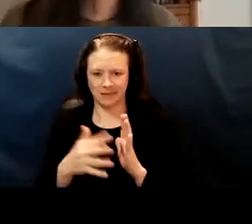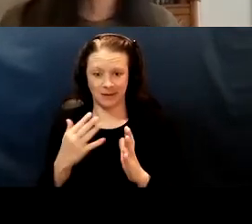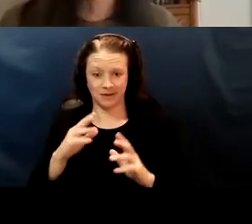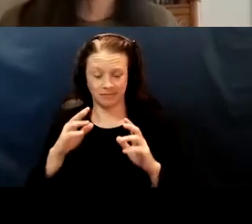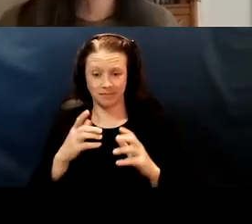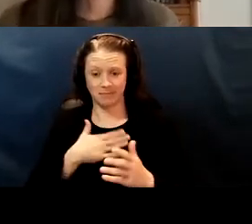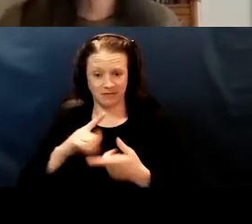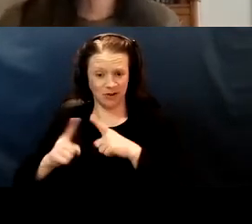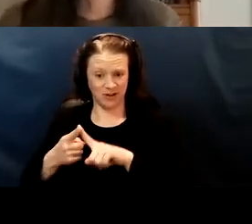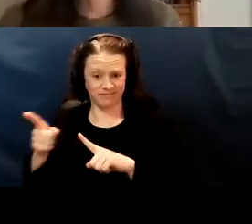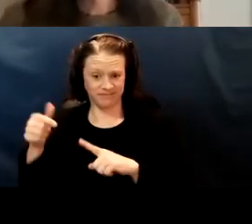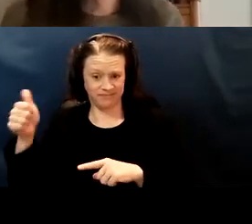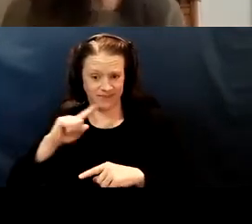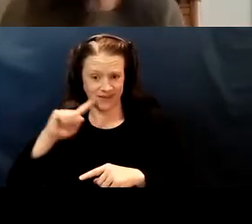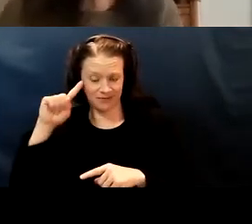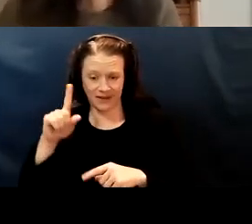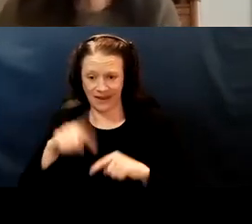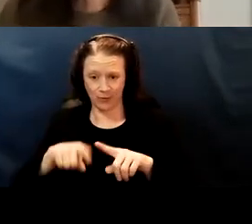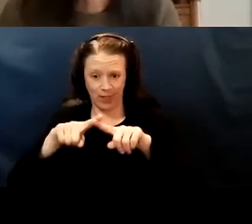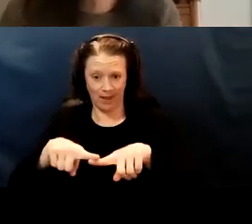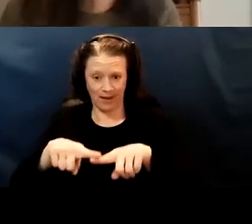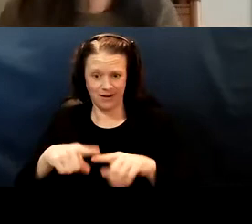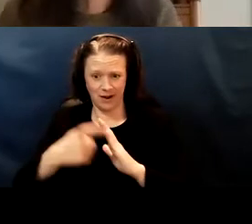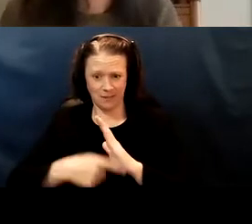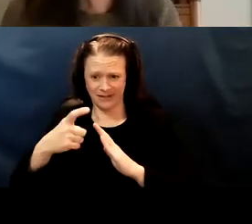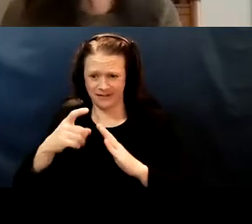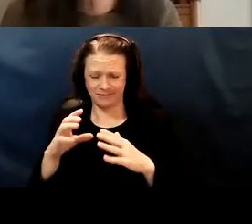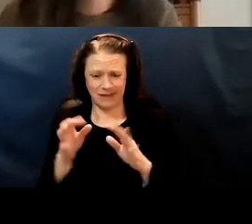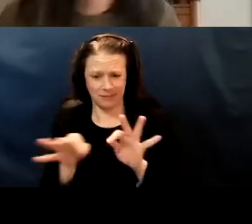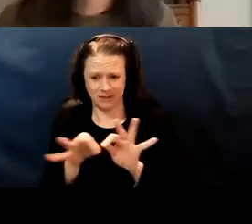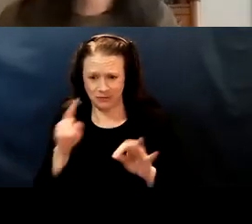for meetings because automatic captions completely misunderstands